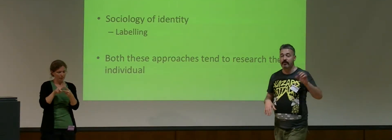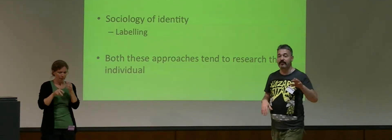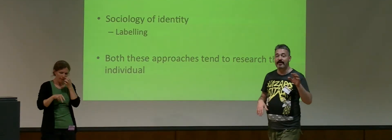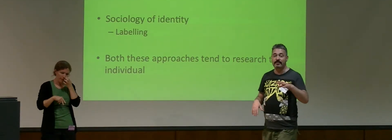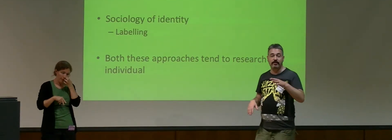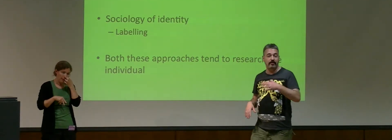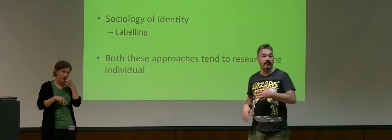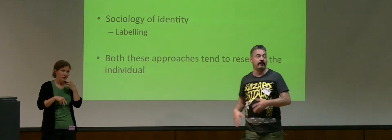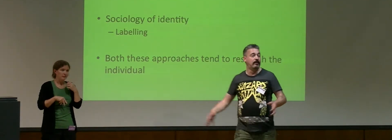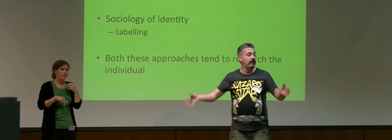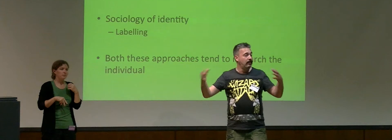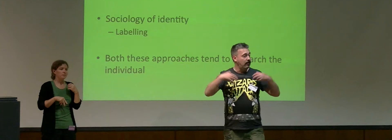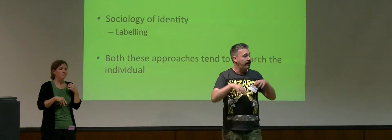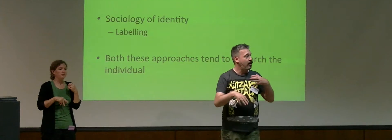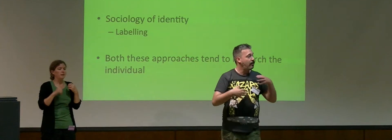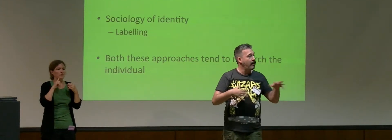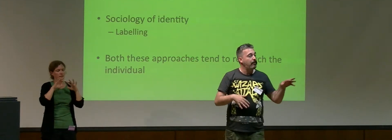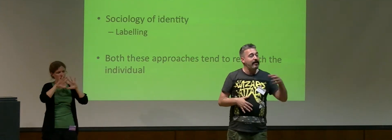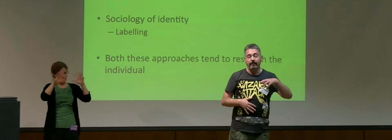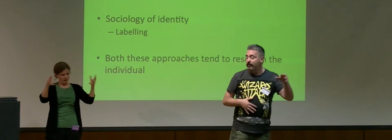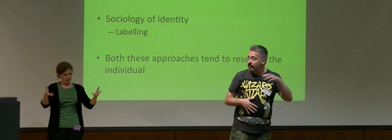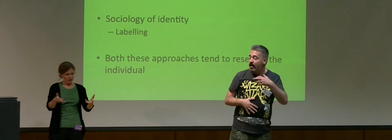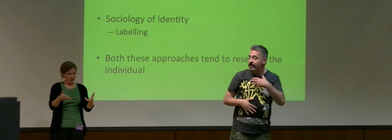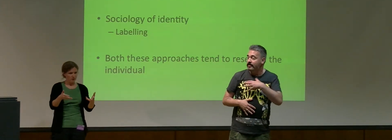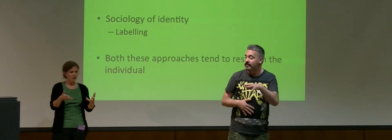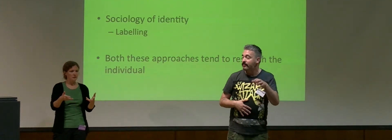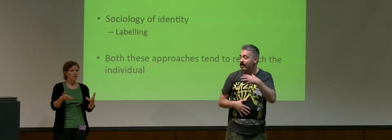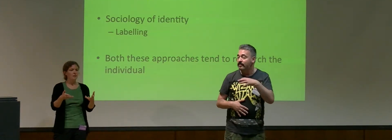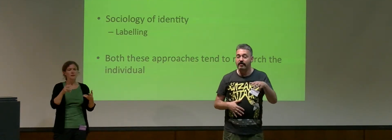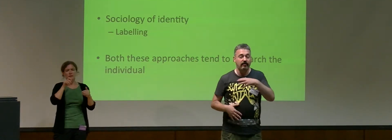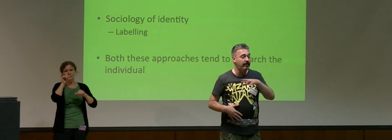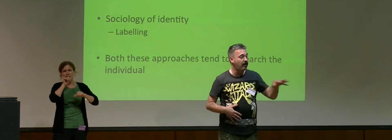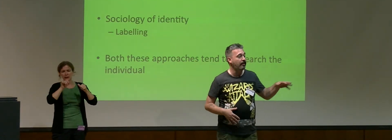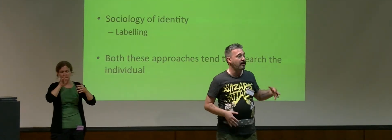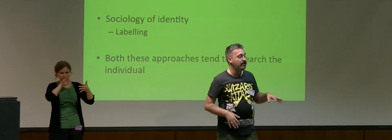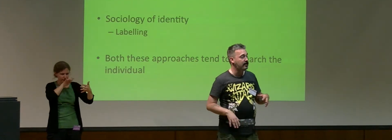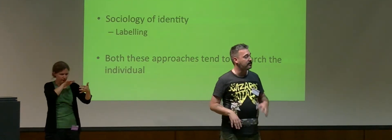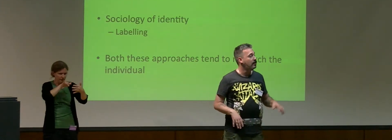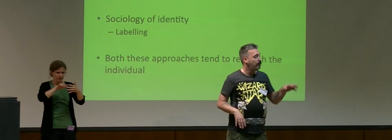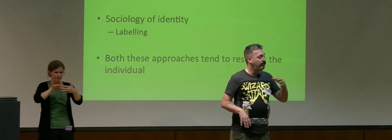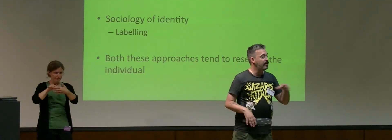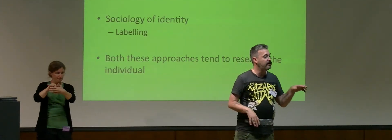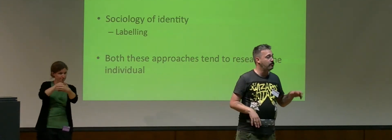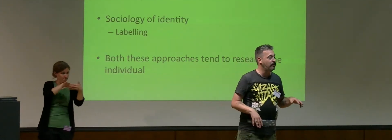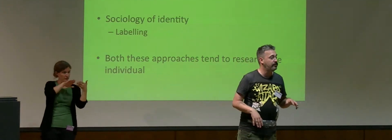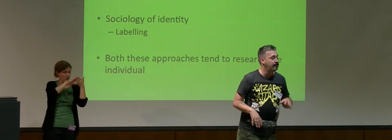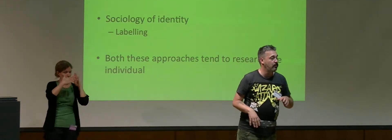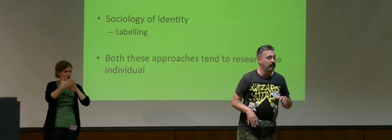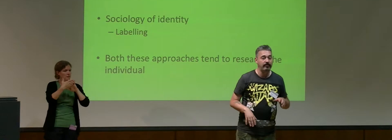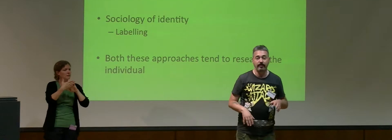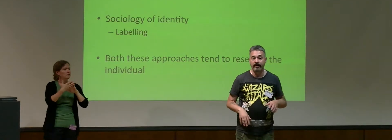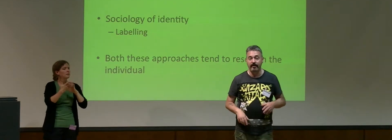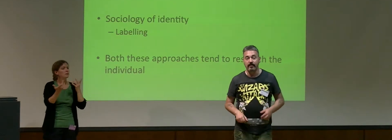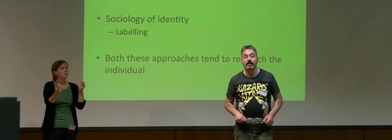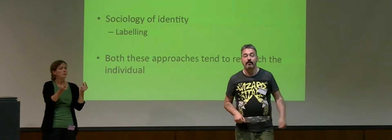we tended to look, when scientists tended to look at our community, we tended to want one of two things: